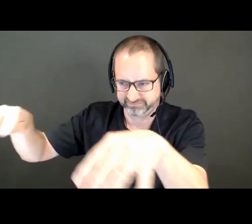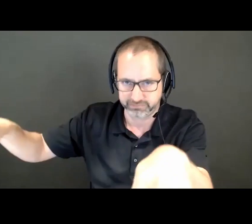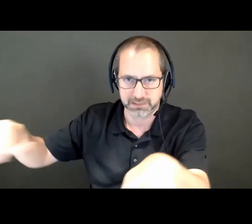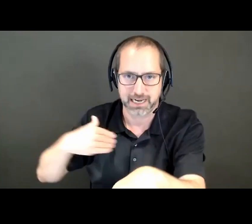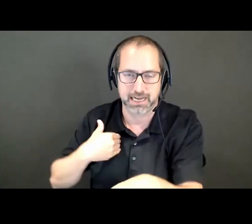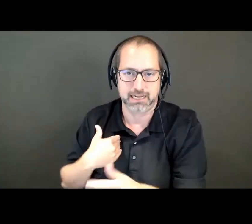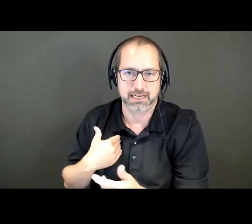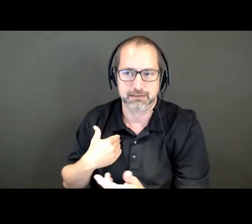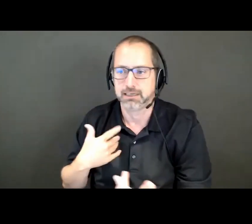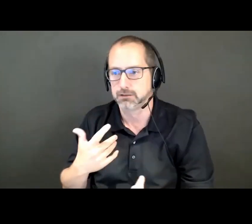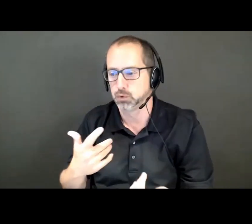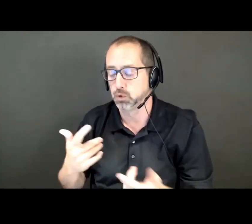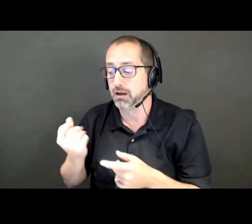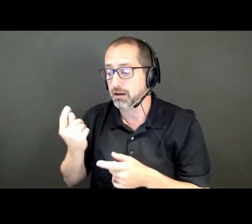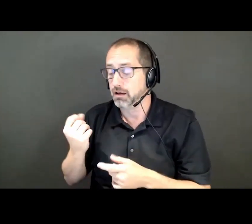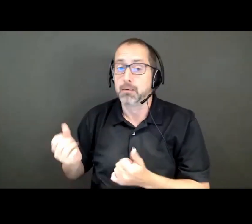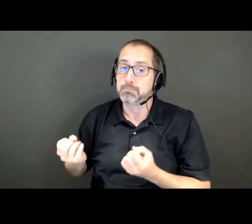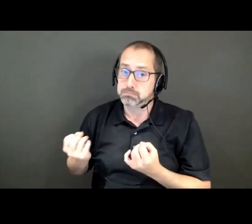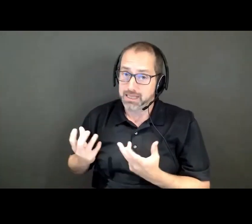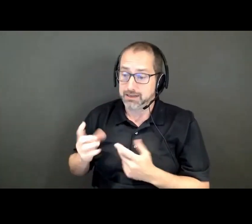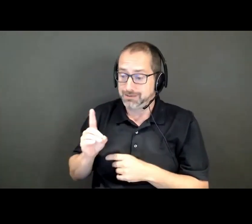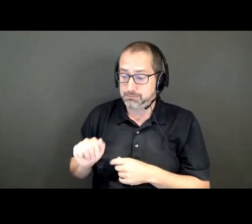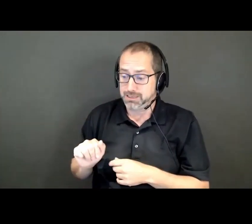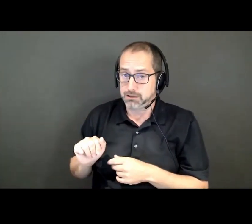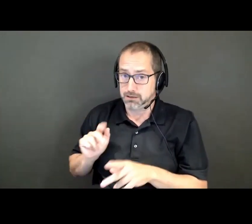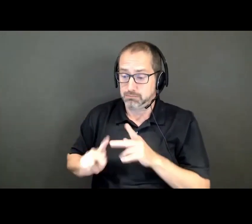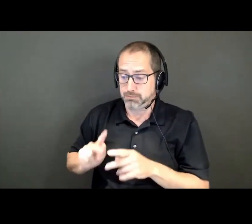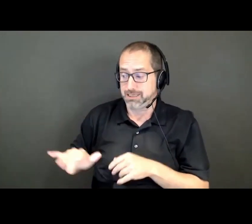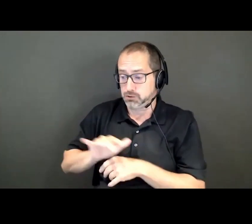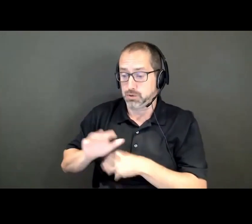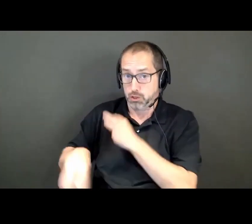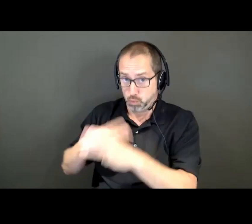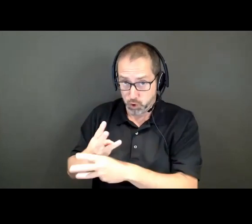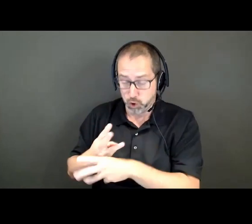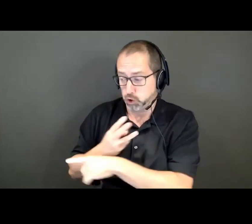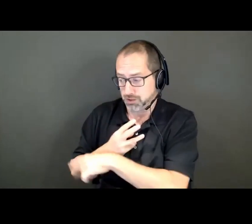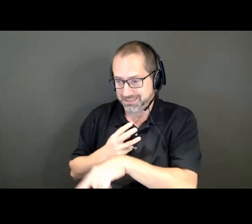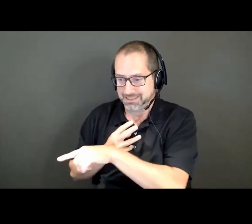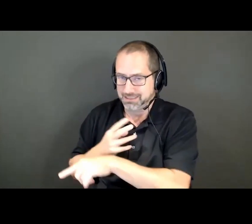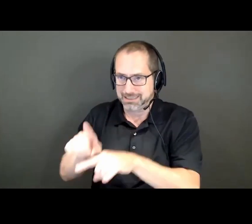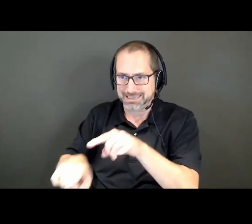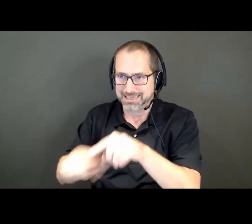populations around the world can enjoy. So, our research needs to focus on where there is need.